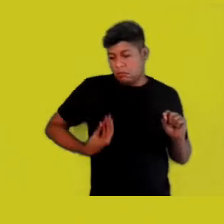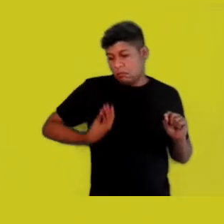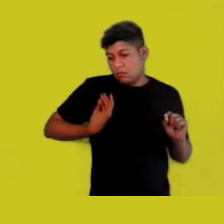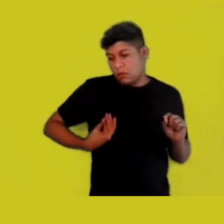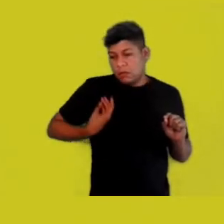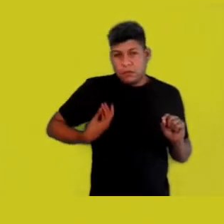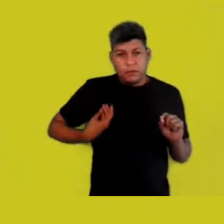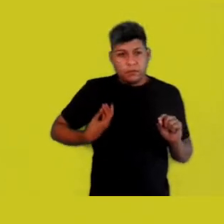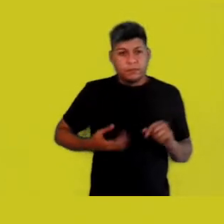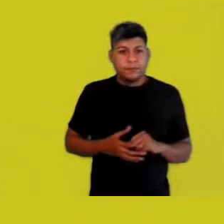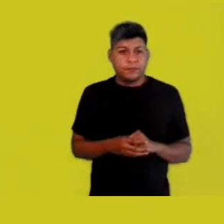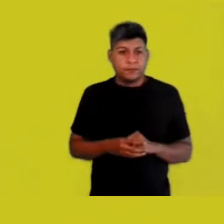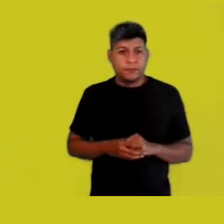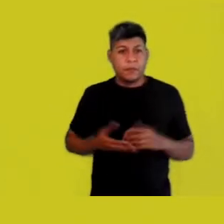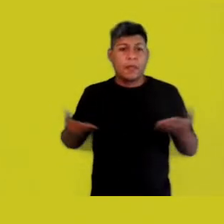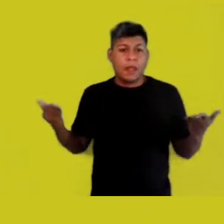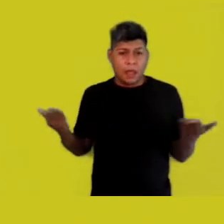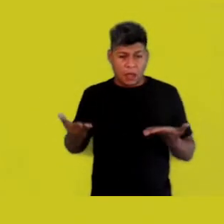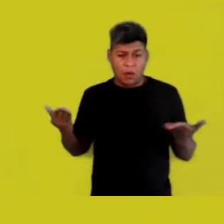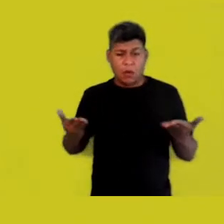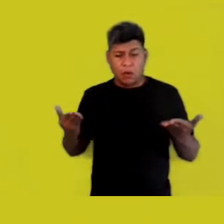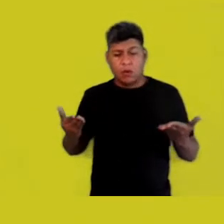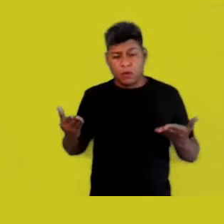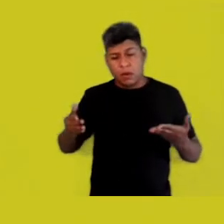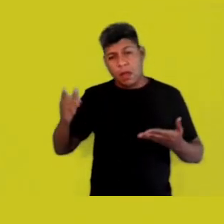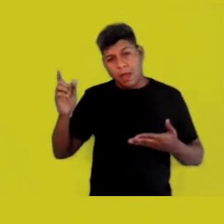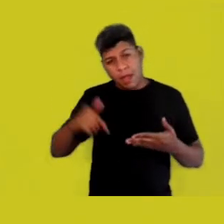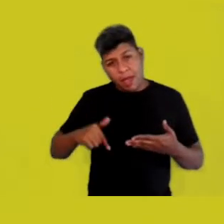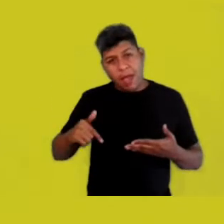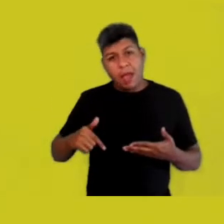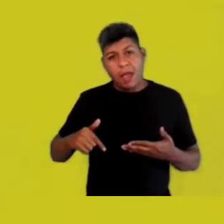But it’s curious. I’m talking about an Italian philosopher